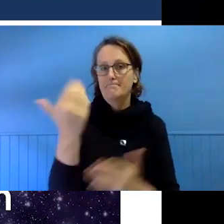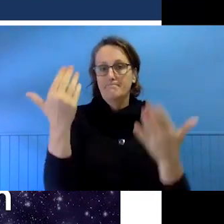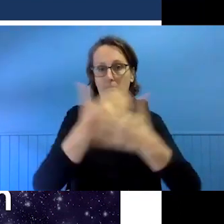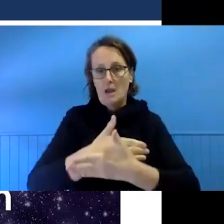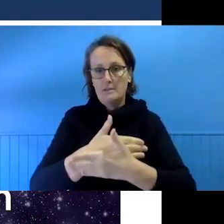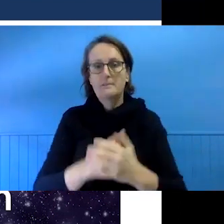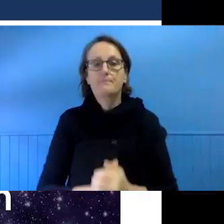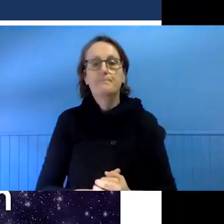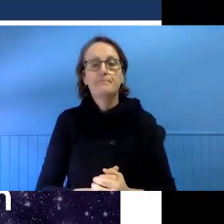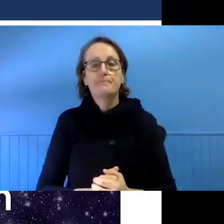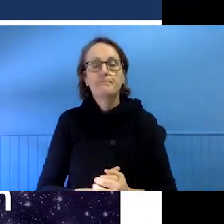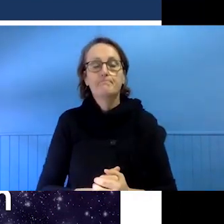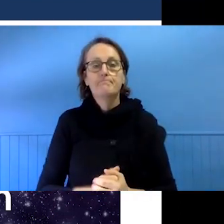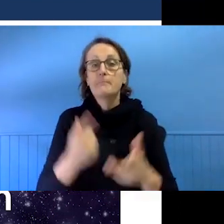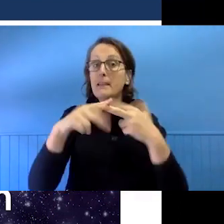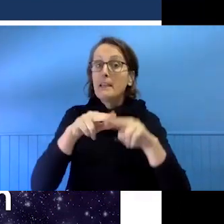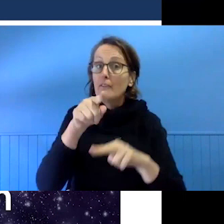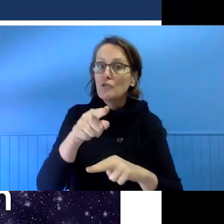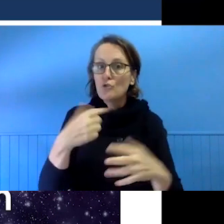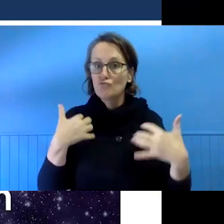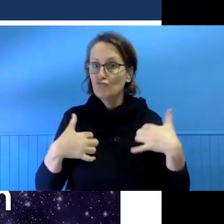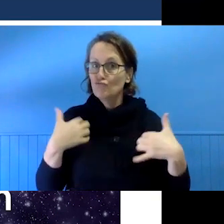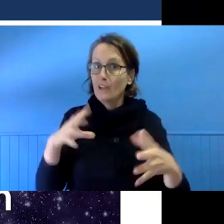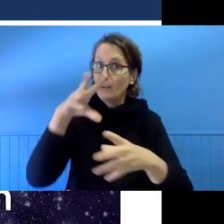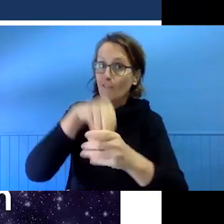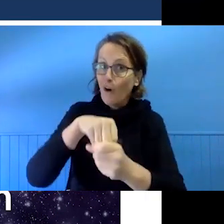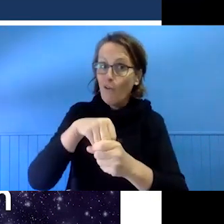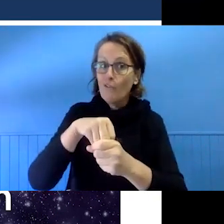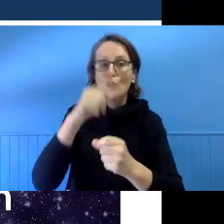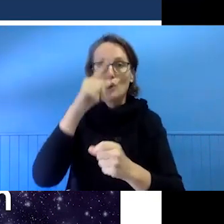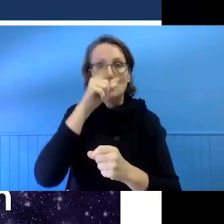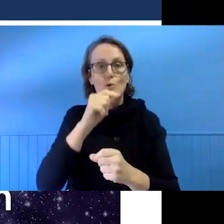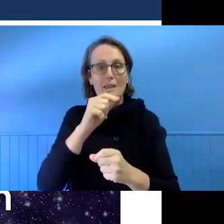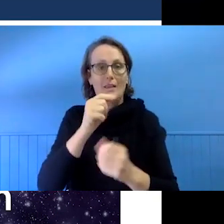If you're interested to register and attend the event, you can do so via our website, and